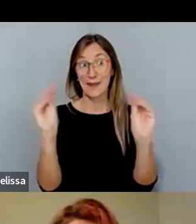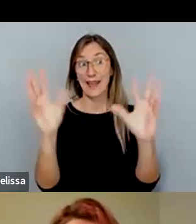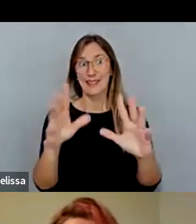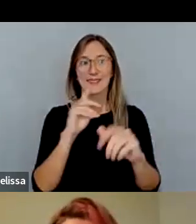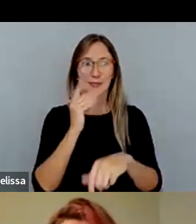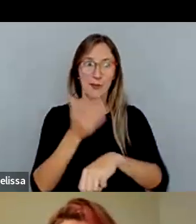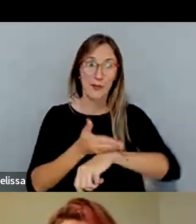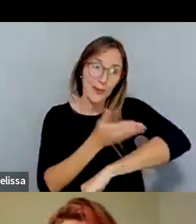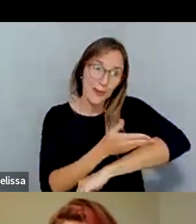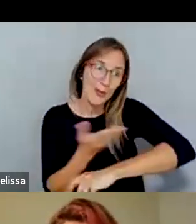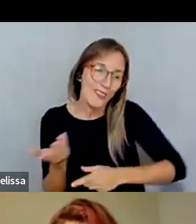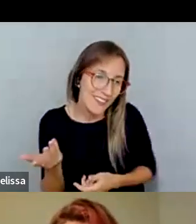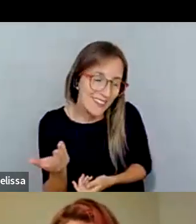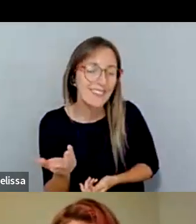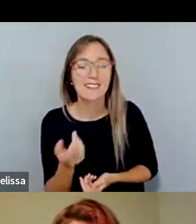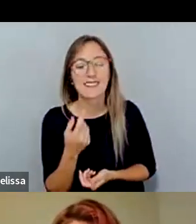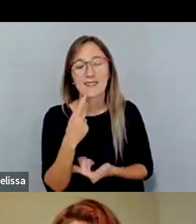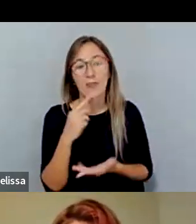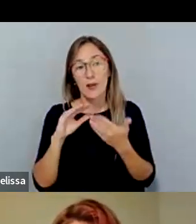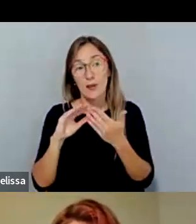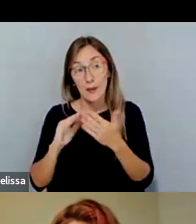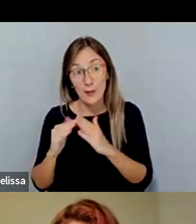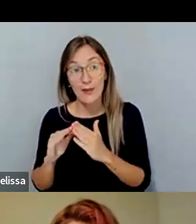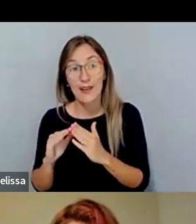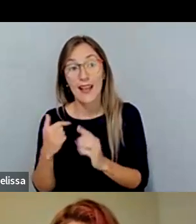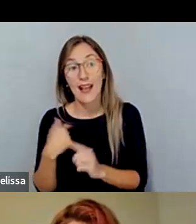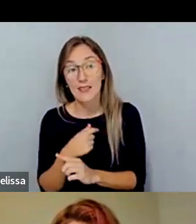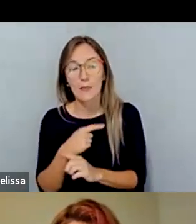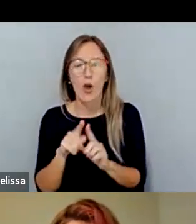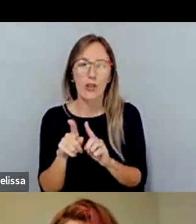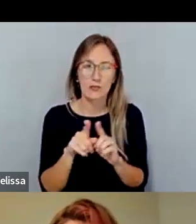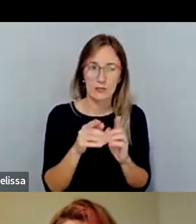community, what are some ways we can make registration pass? What do we